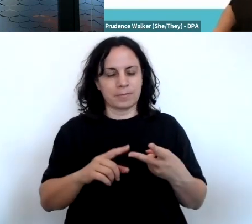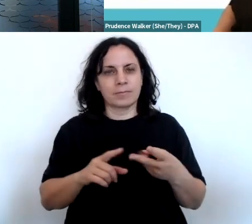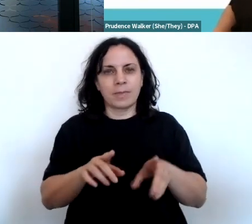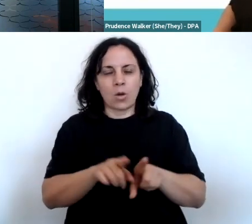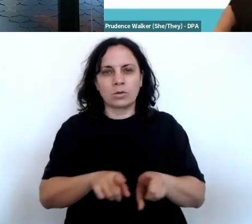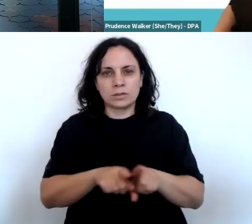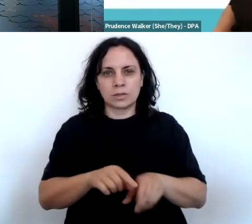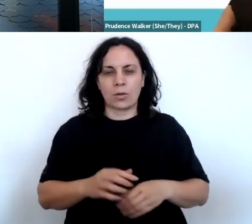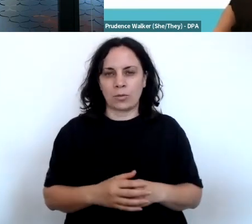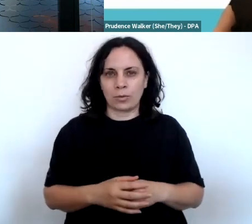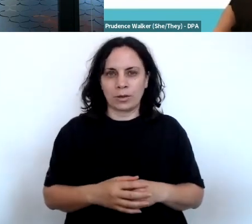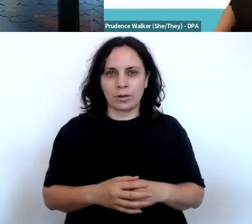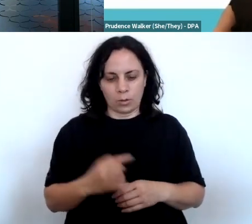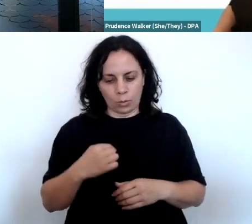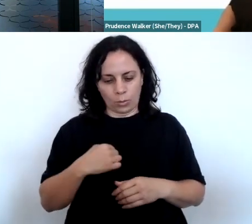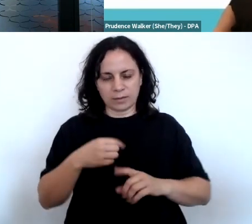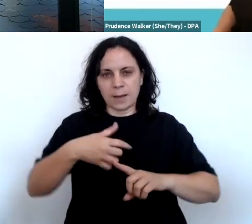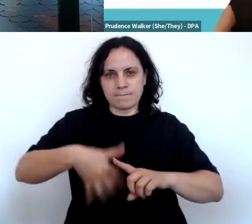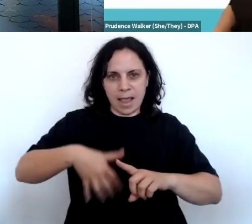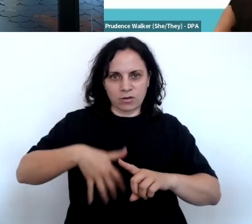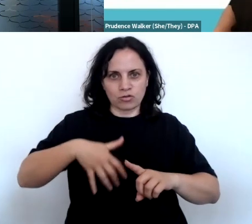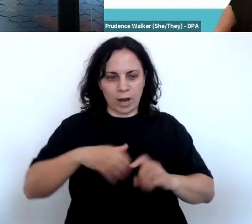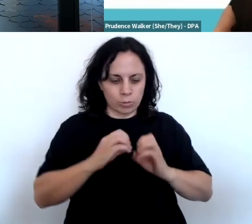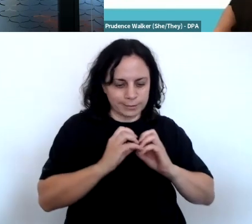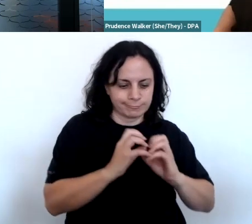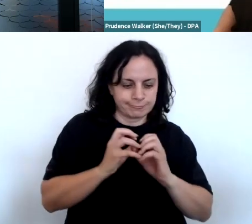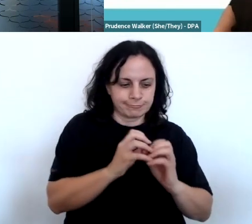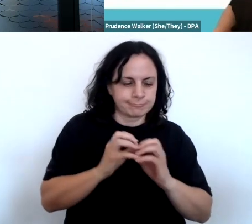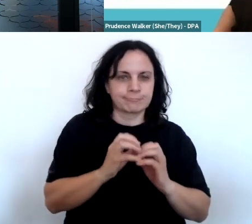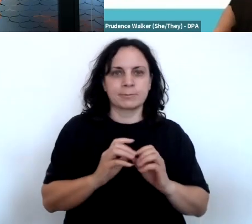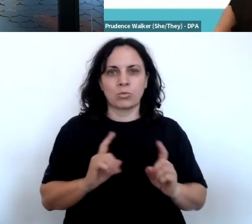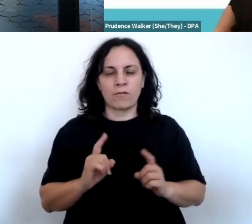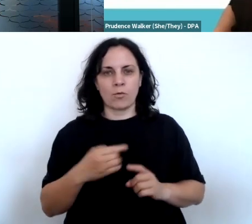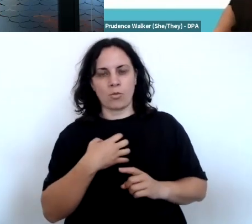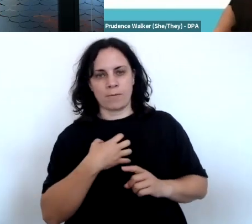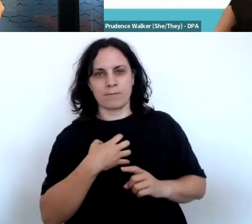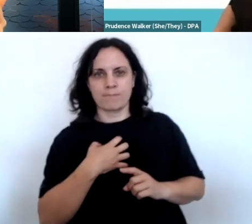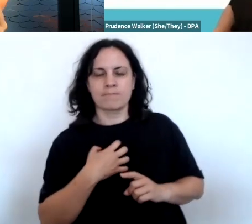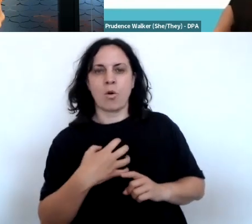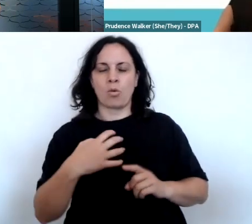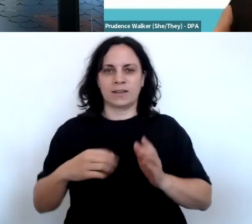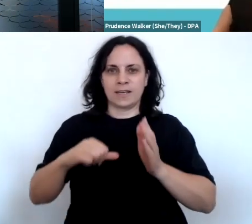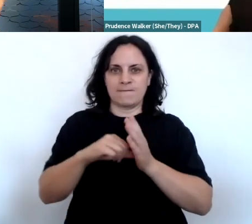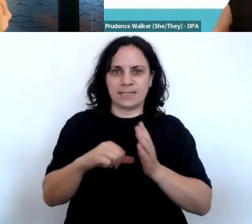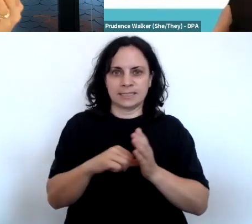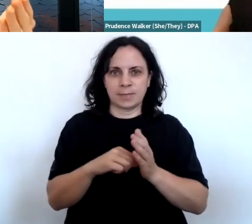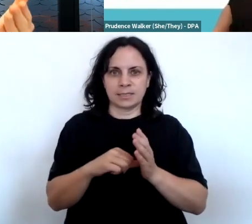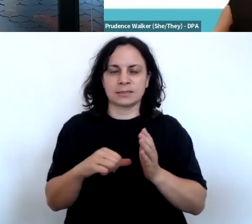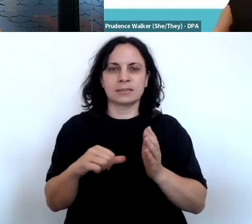bigger case for further investment and taking that approach to more people in the following years,